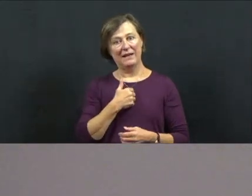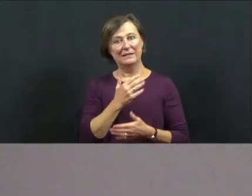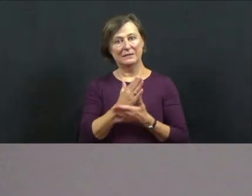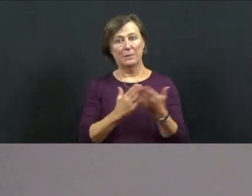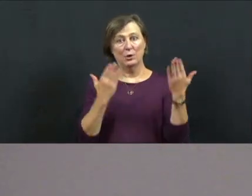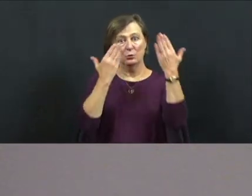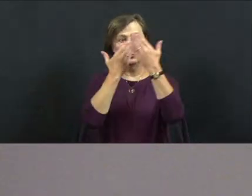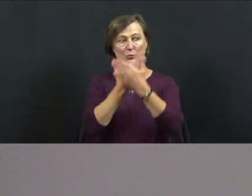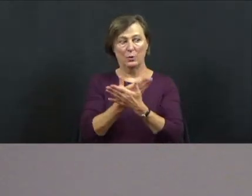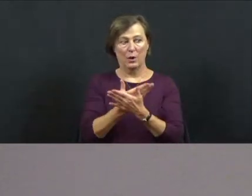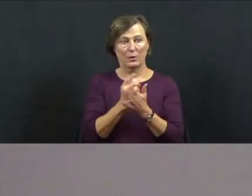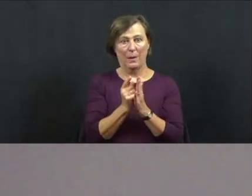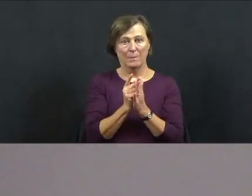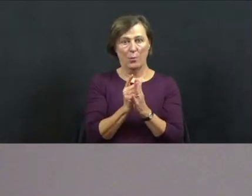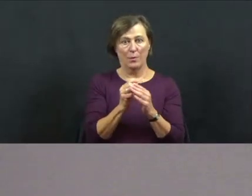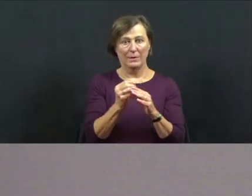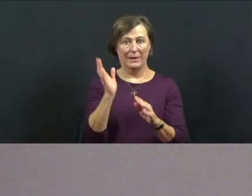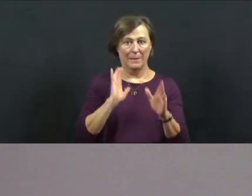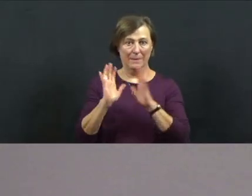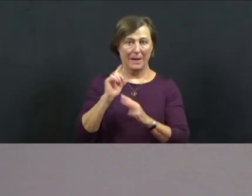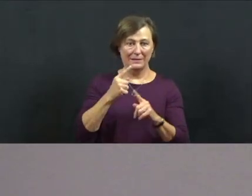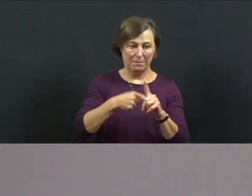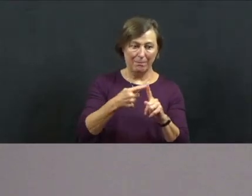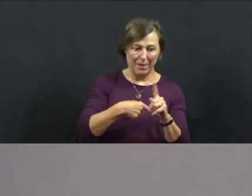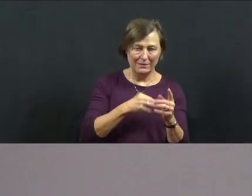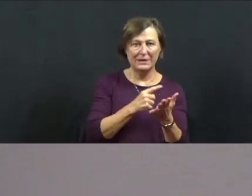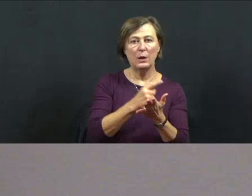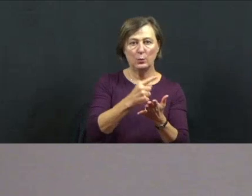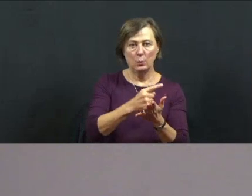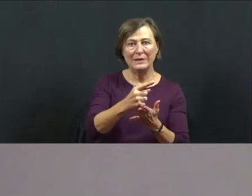in the past months and weeks, and I'm so